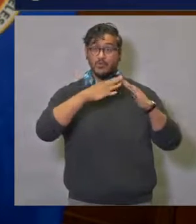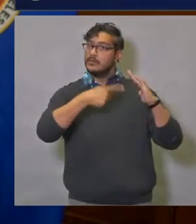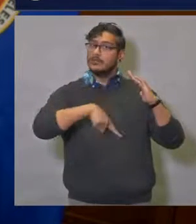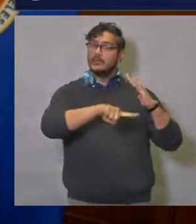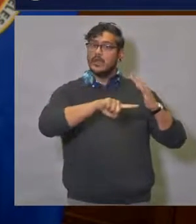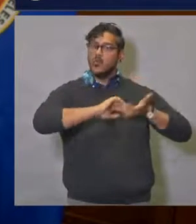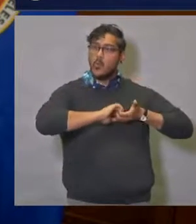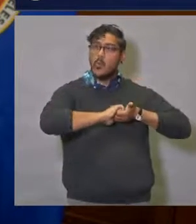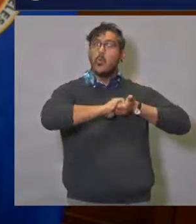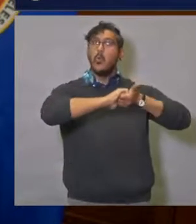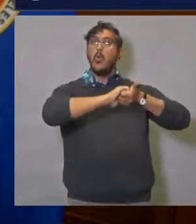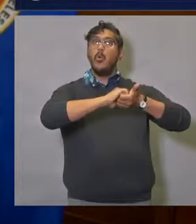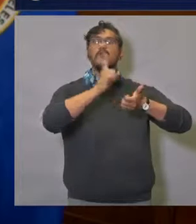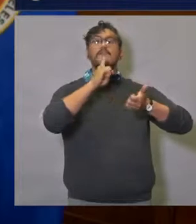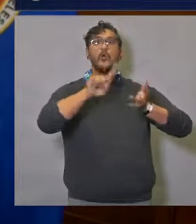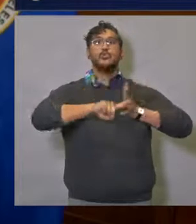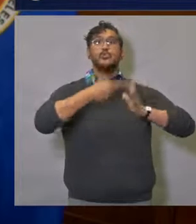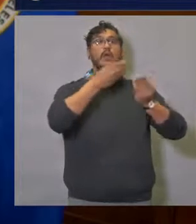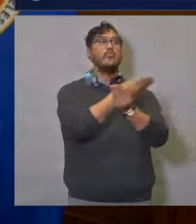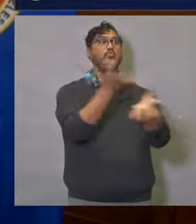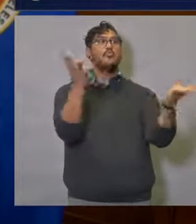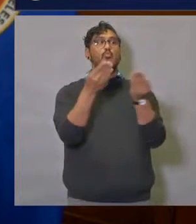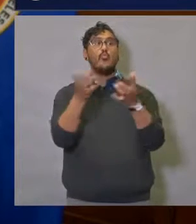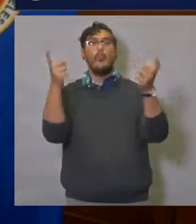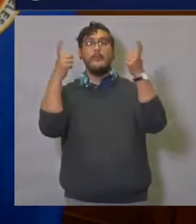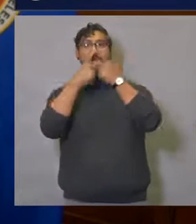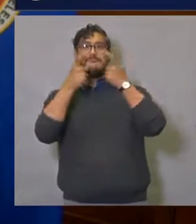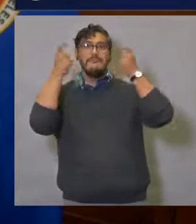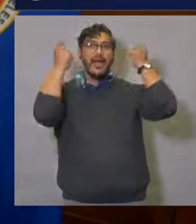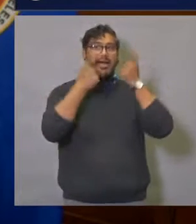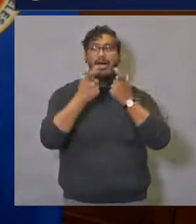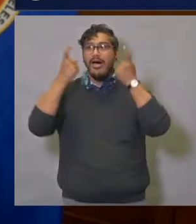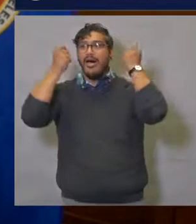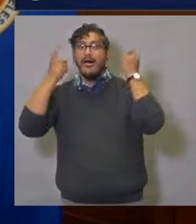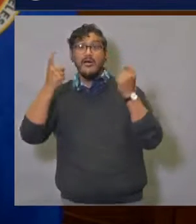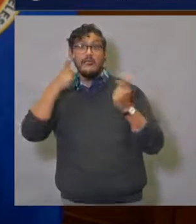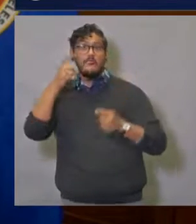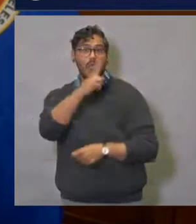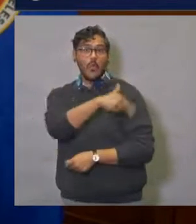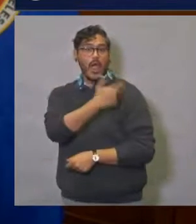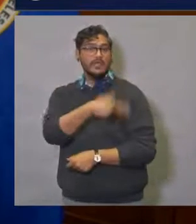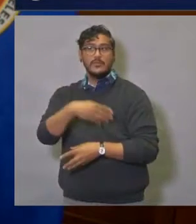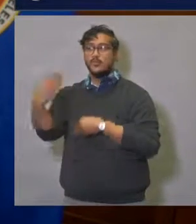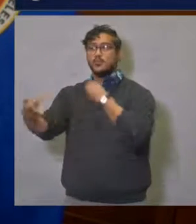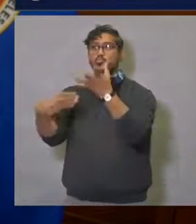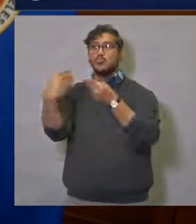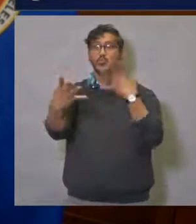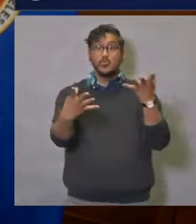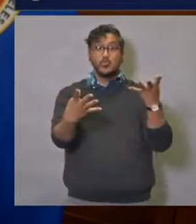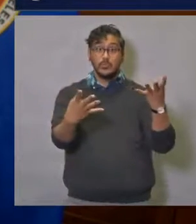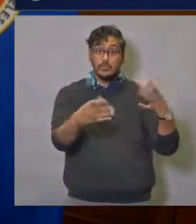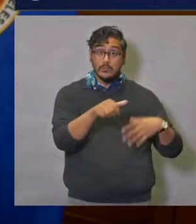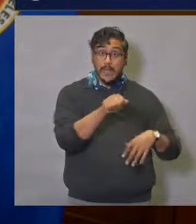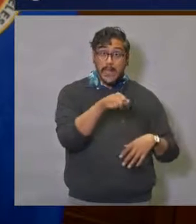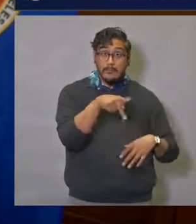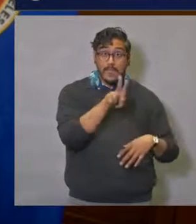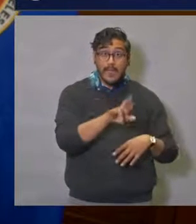IT WAS THE API WHO MOBILIZED TO